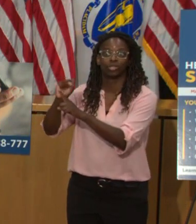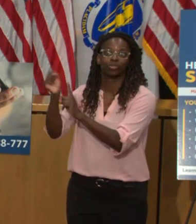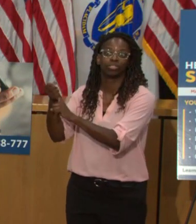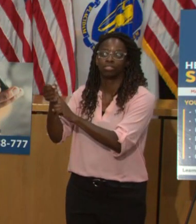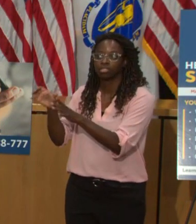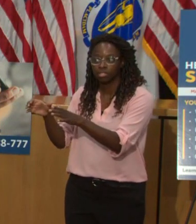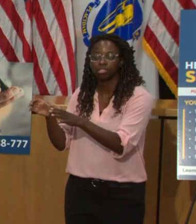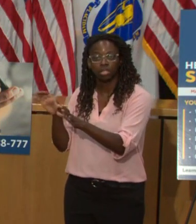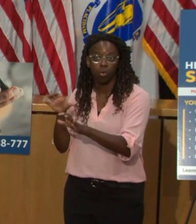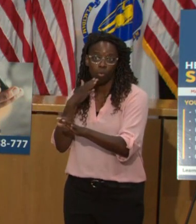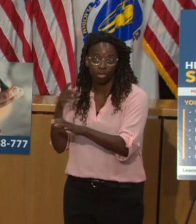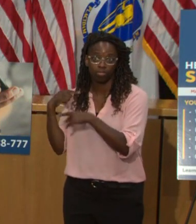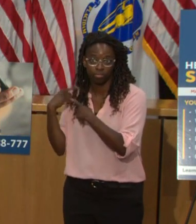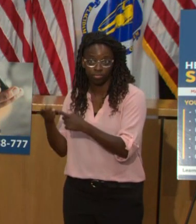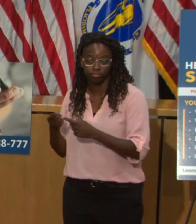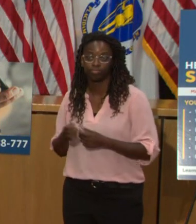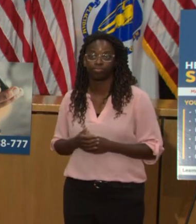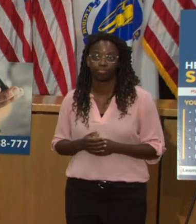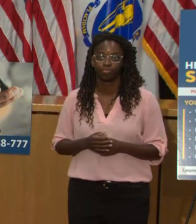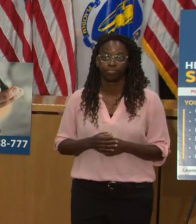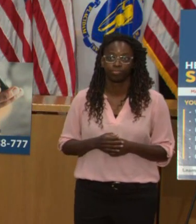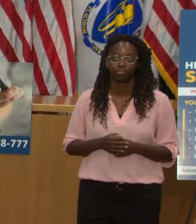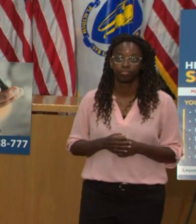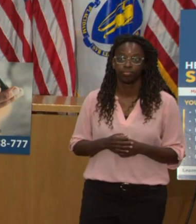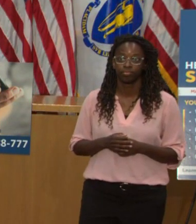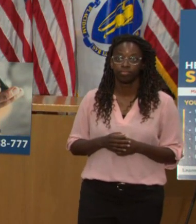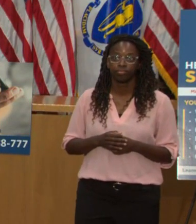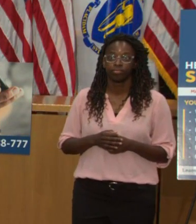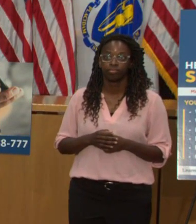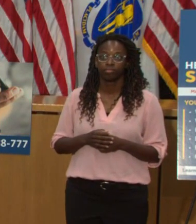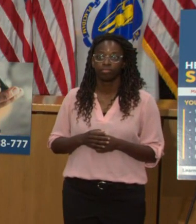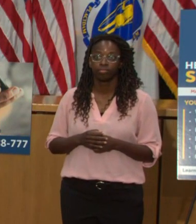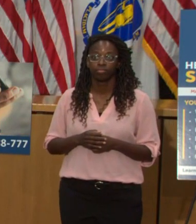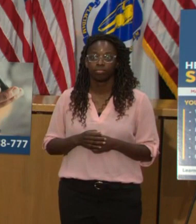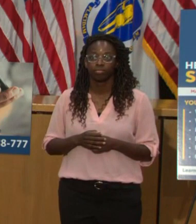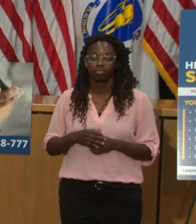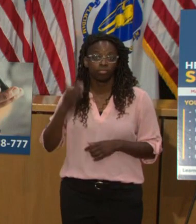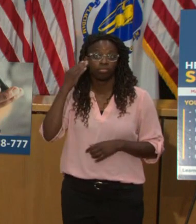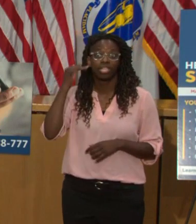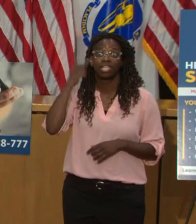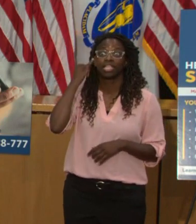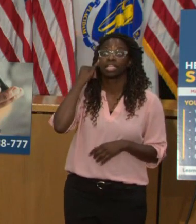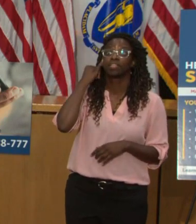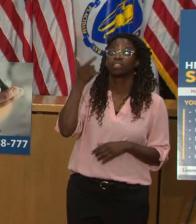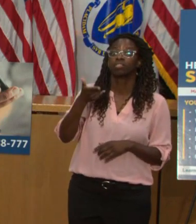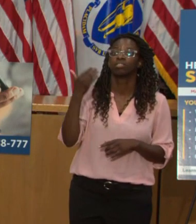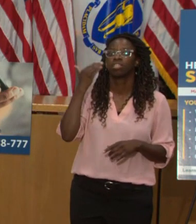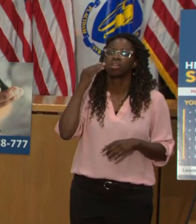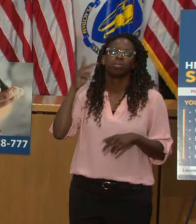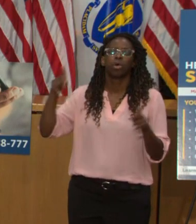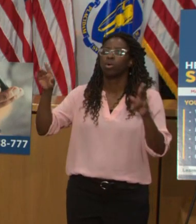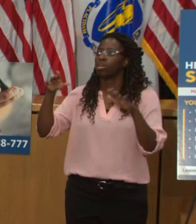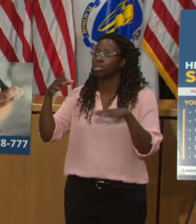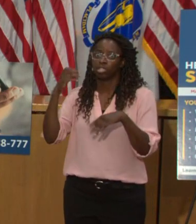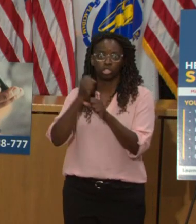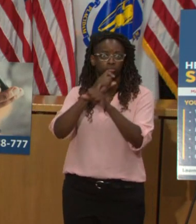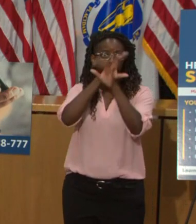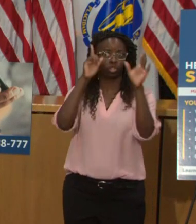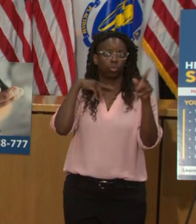BACK AGAINST CLAIMS THAT THE PARTY WAS NOT HANDLED PROPERLY. WITH ALL OF THE TENSION THAT IS OUT THERE THESE DAYS, THAT